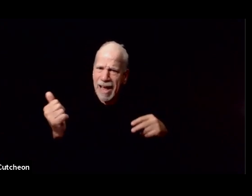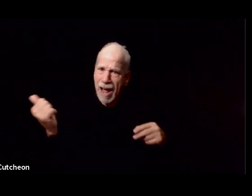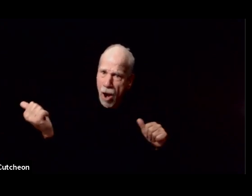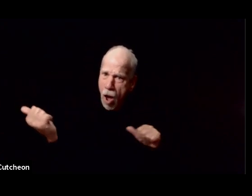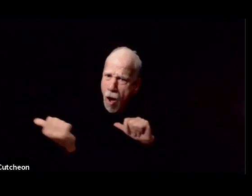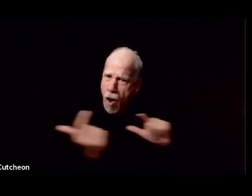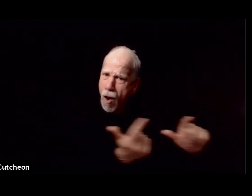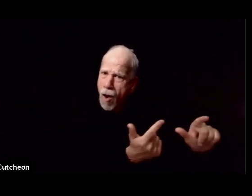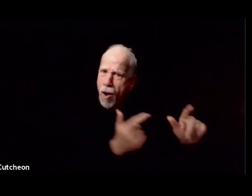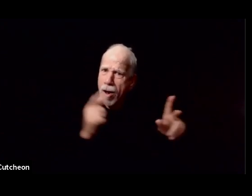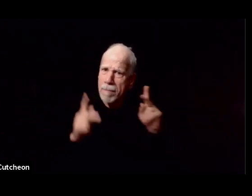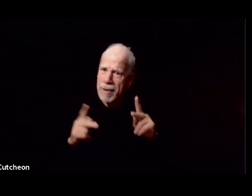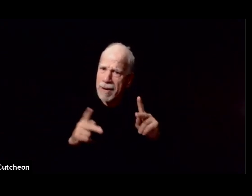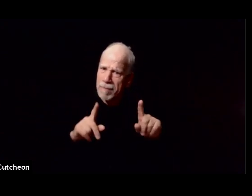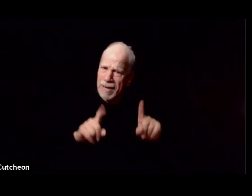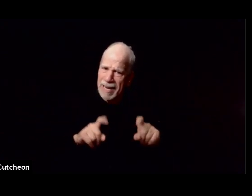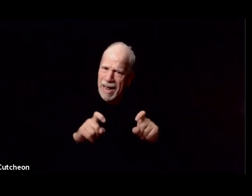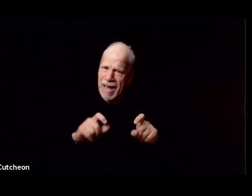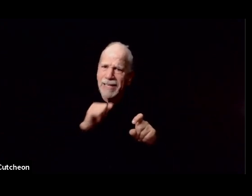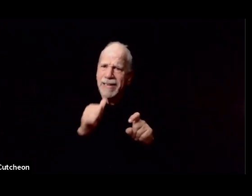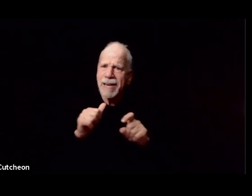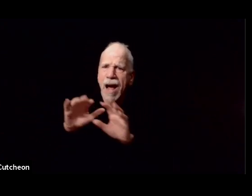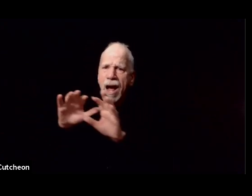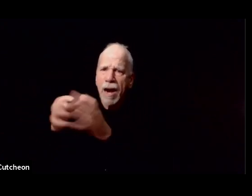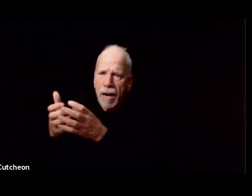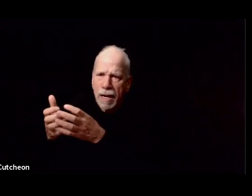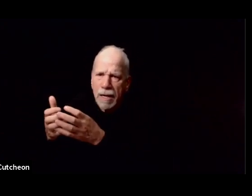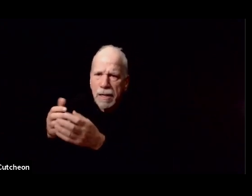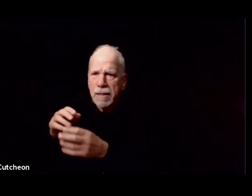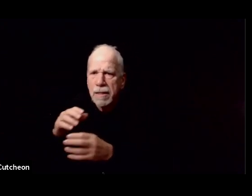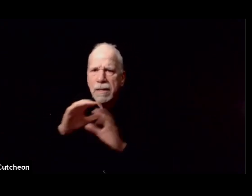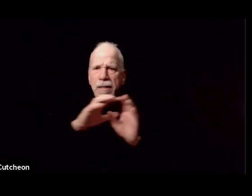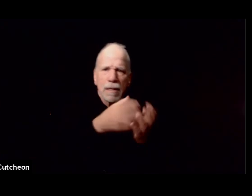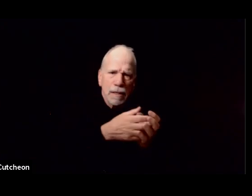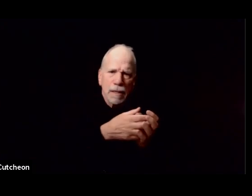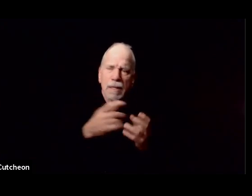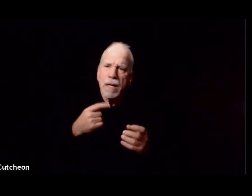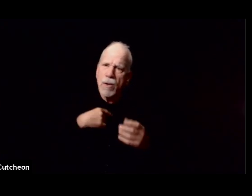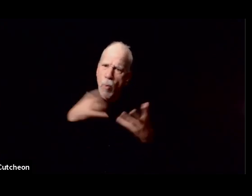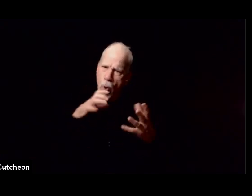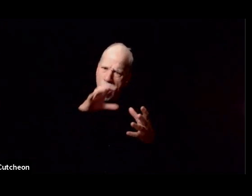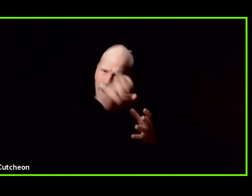early and to try to understand this disease at the community level but the question of